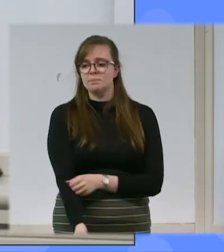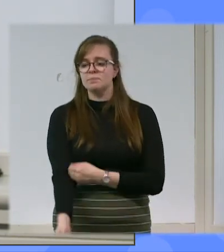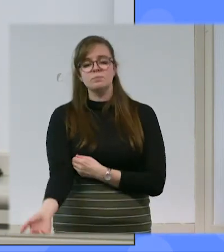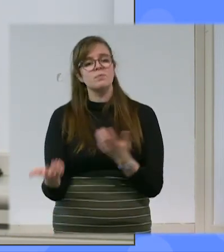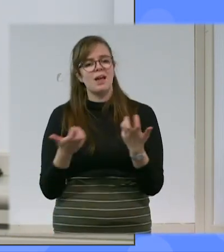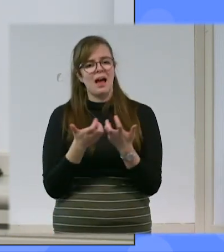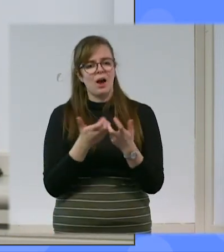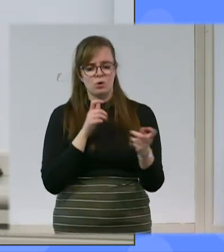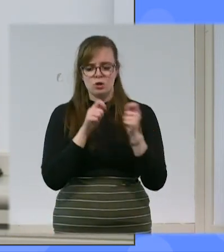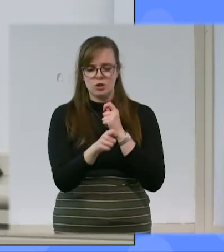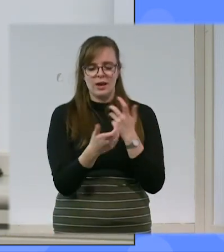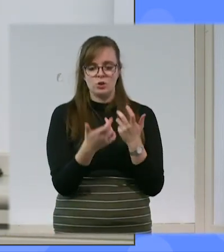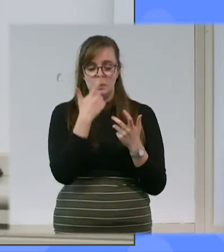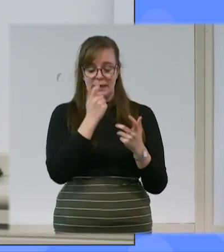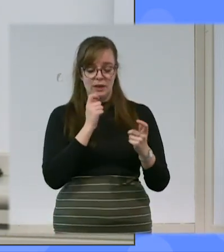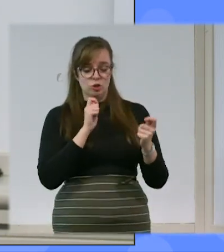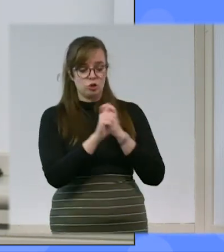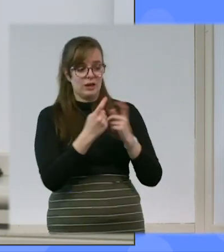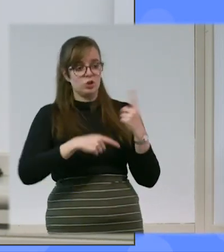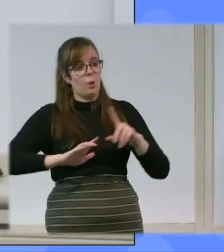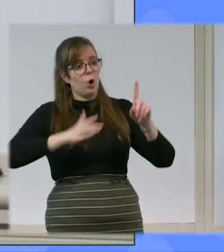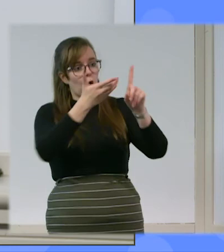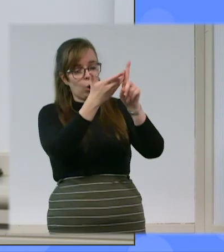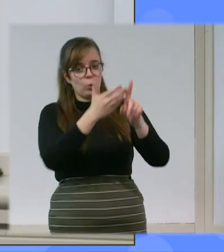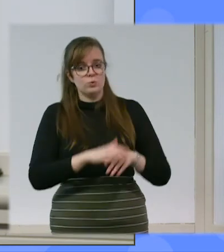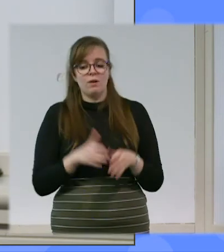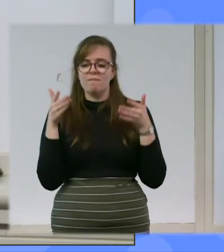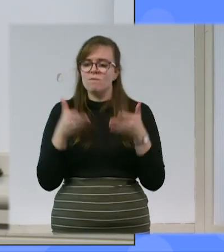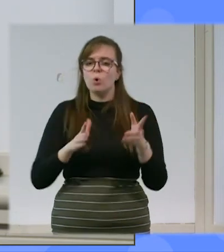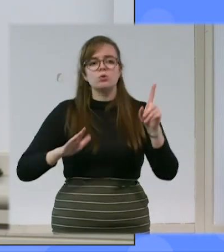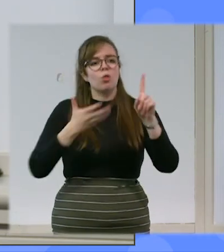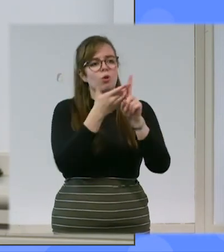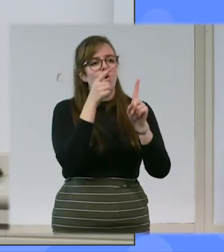artists shift our goals focus on goals that are much more aligned with what we